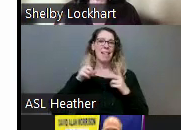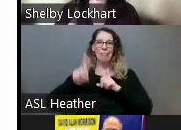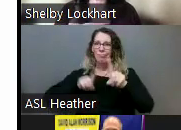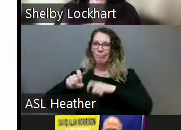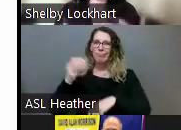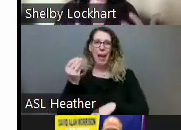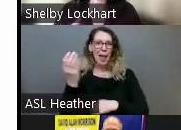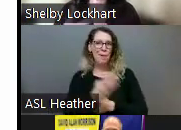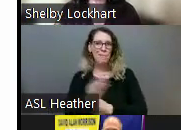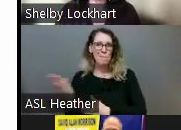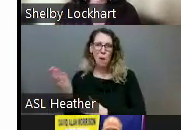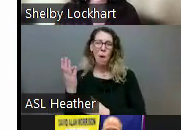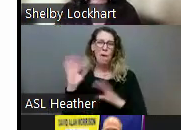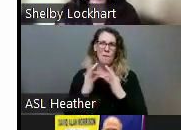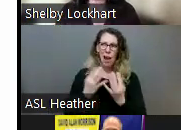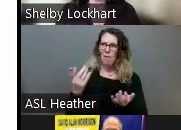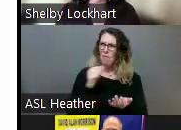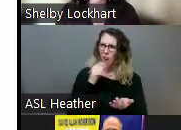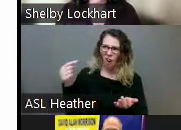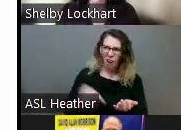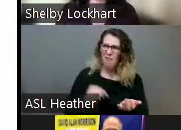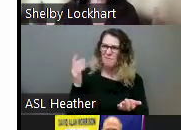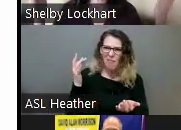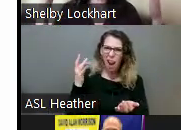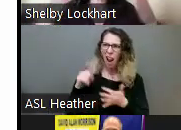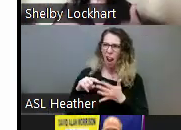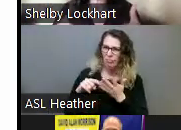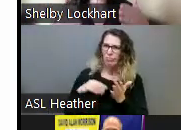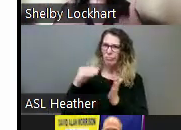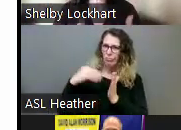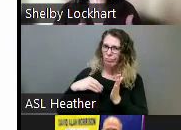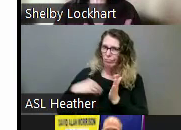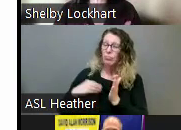mornings when they don't come, what gets in the way? So when you put the menu in